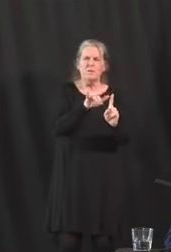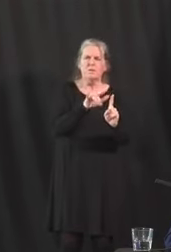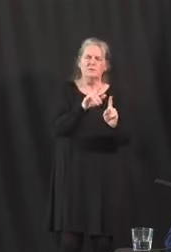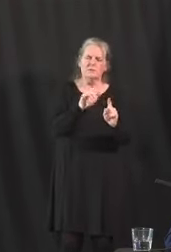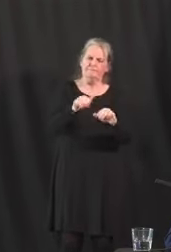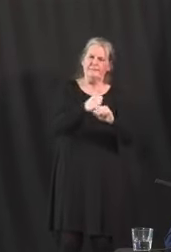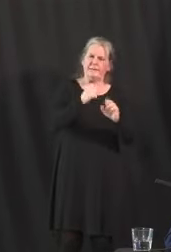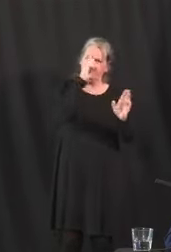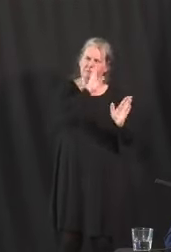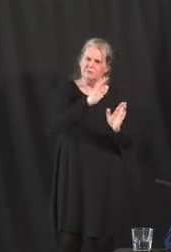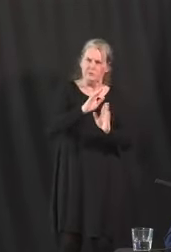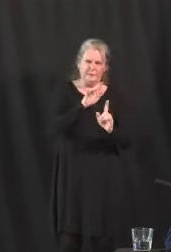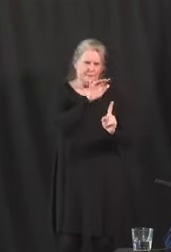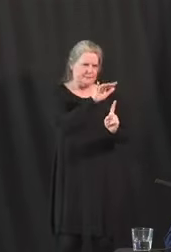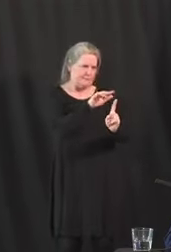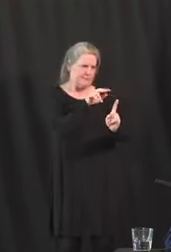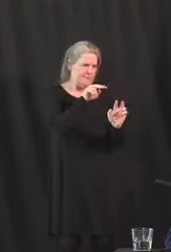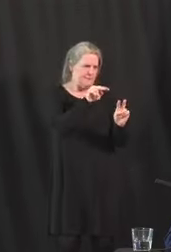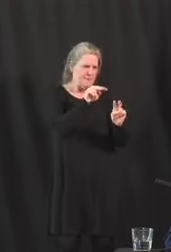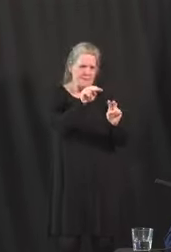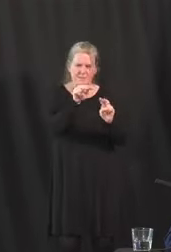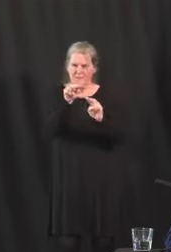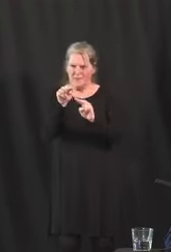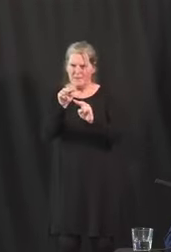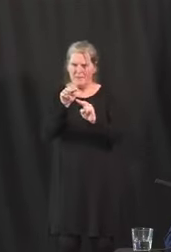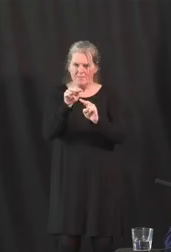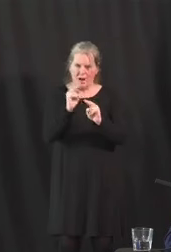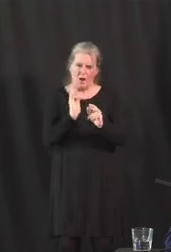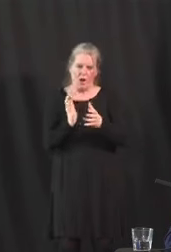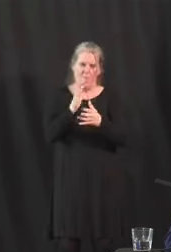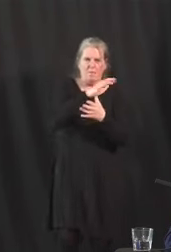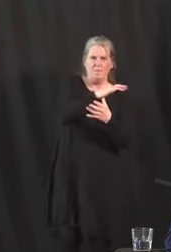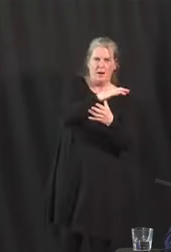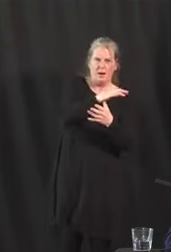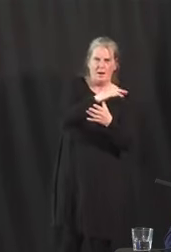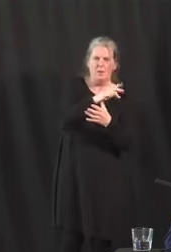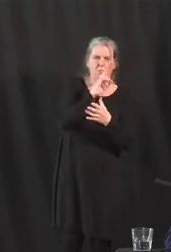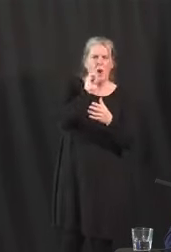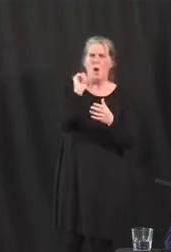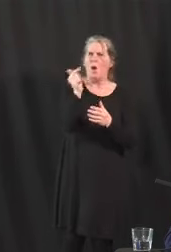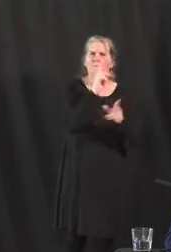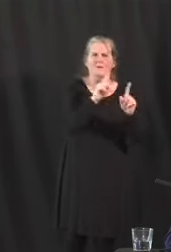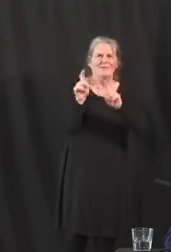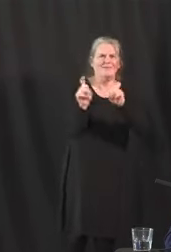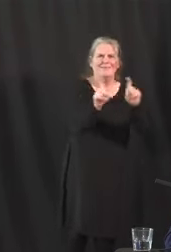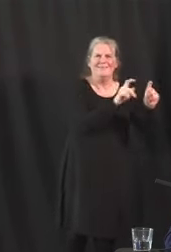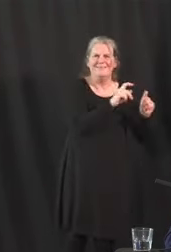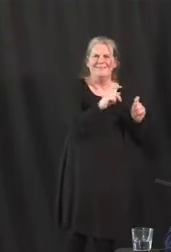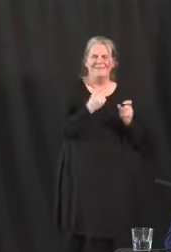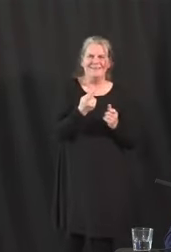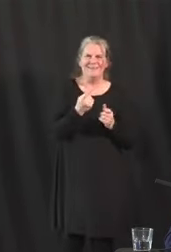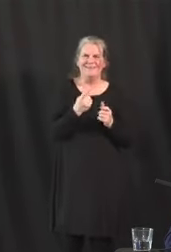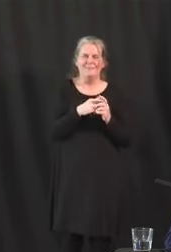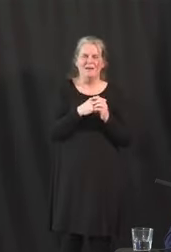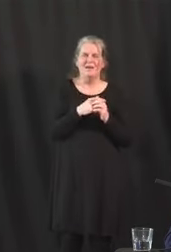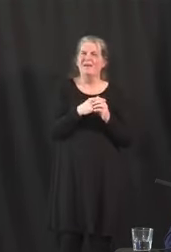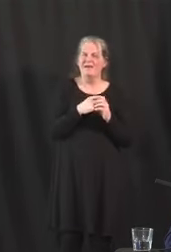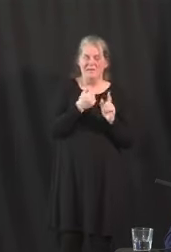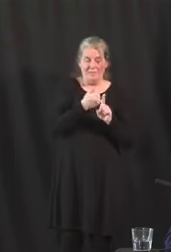THAT ARE ACTUALLY HIGHER PRIORITY THAN JUST TESTING EVERYONE. SOMETIMES IF WE TEST EVERYONE WITH SYMPTOMS, IT CAN LEAD TO